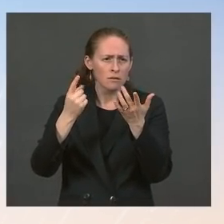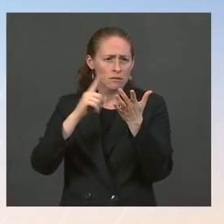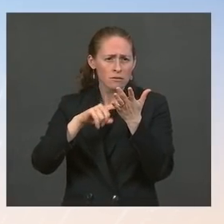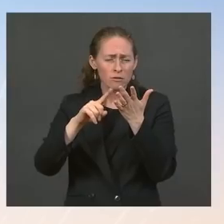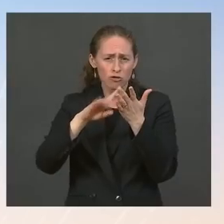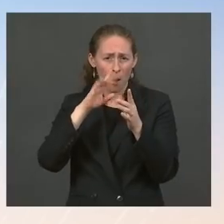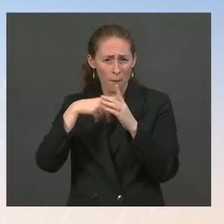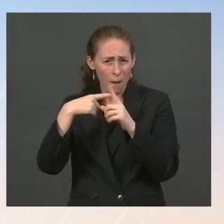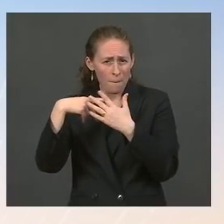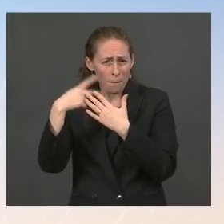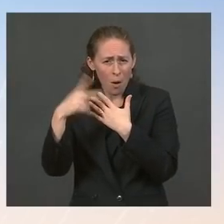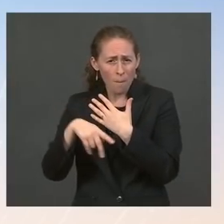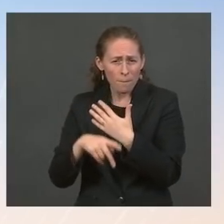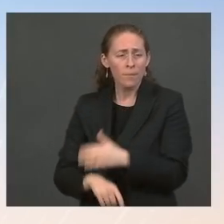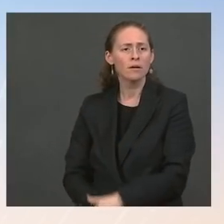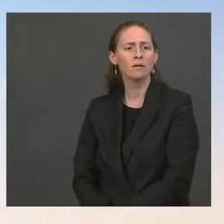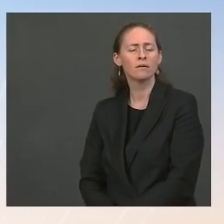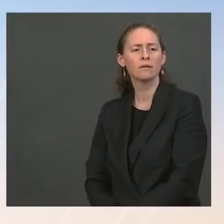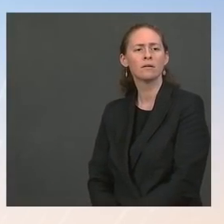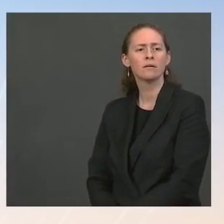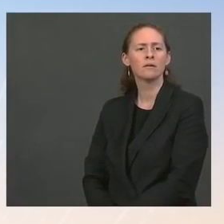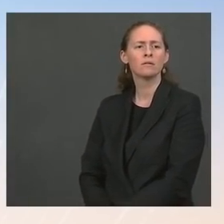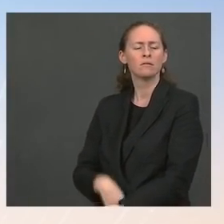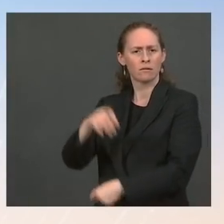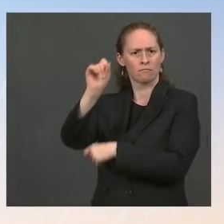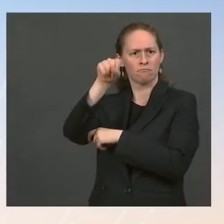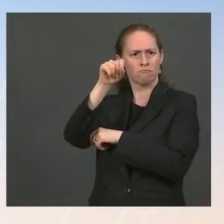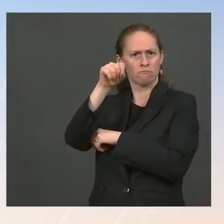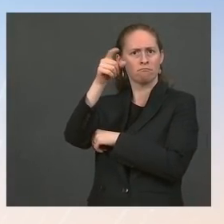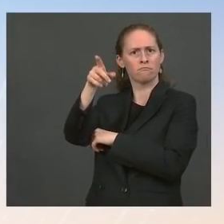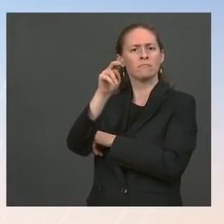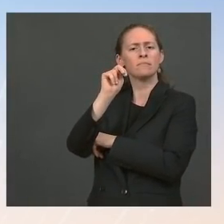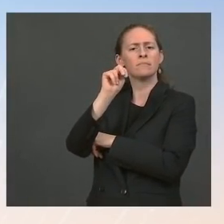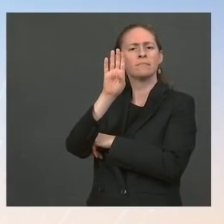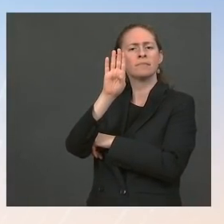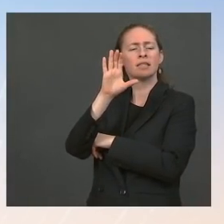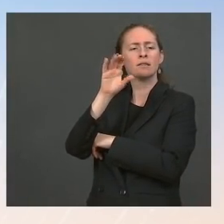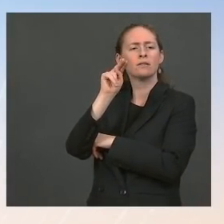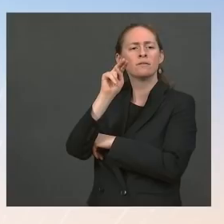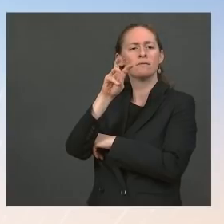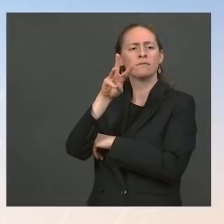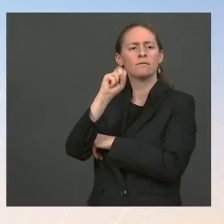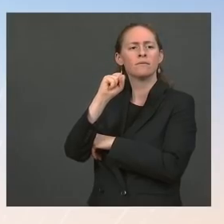The Press: Um, yeah -- so, NBC News reported earlier today